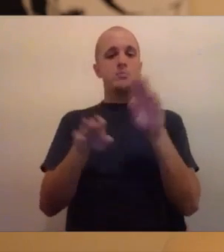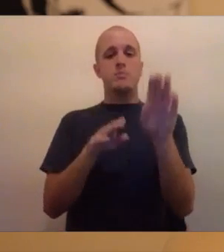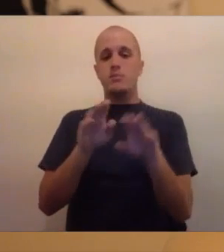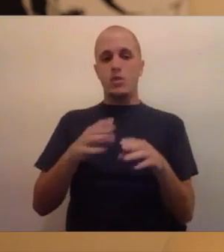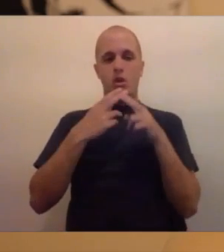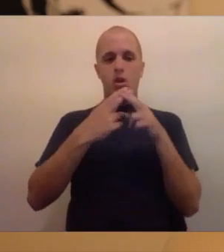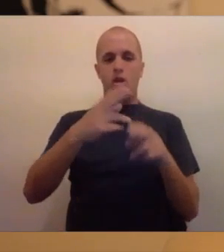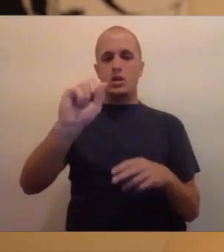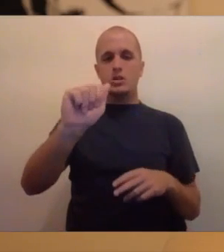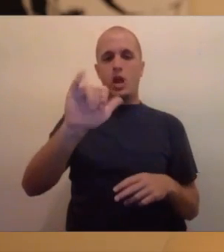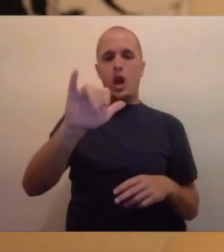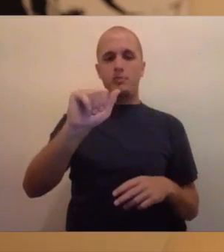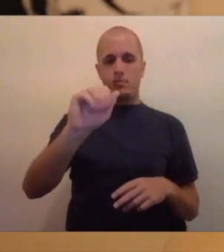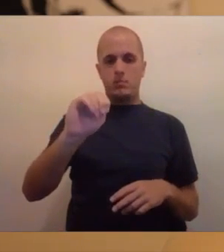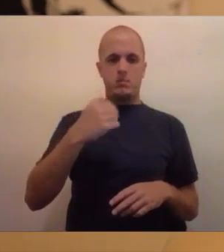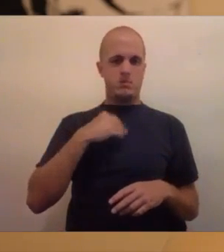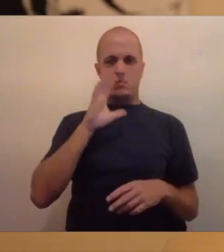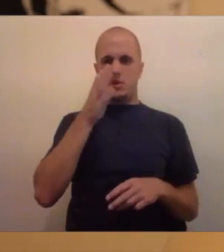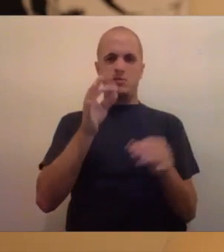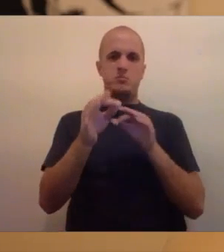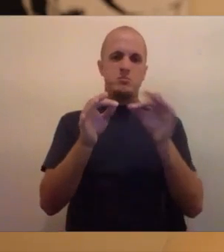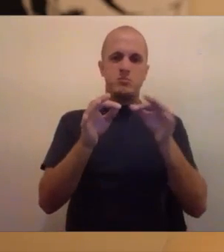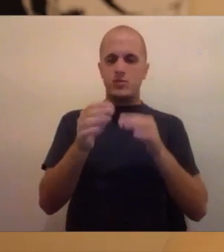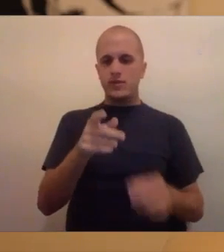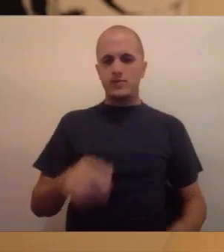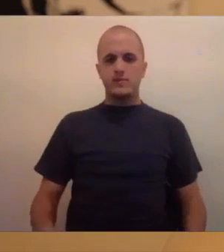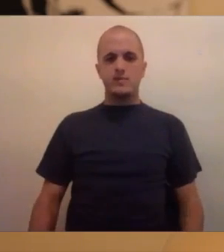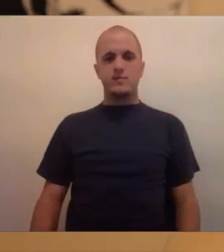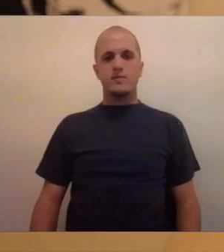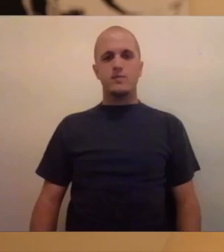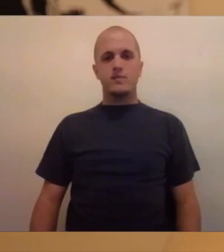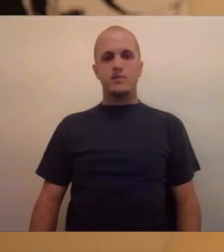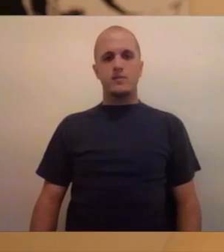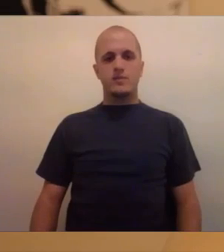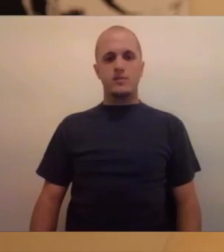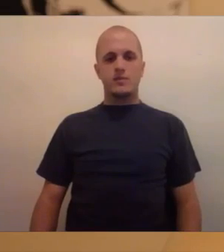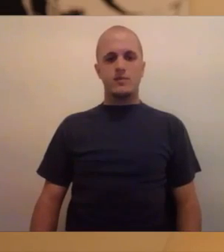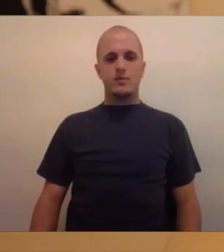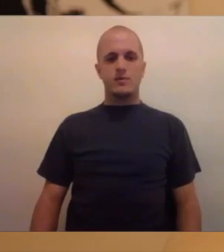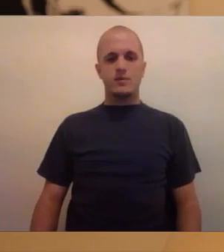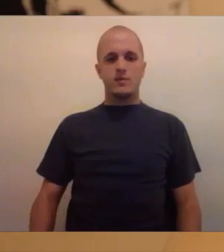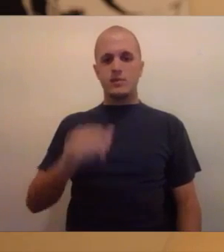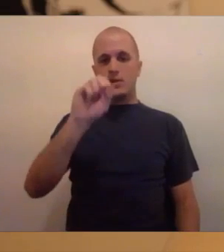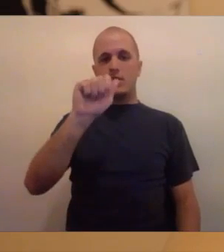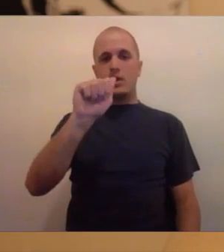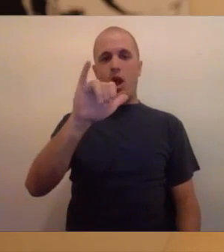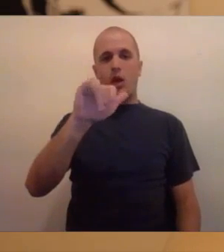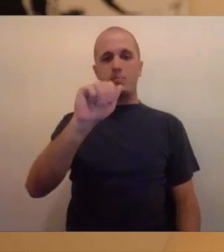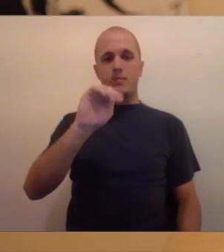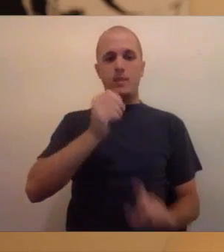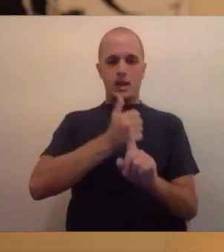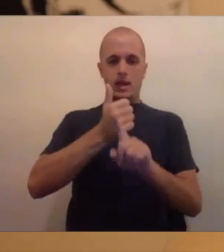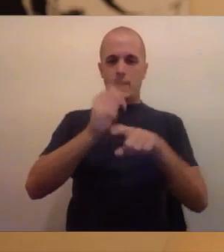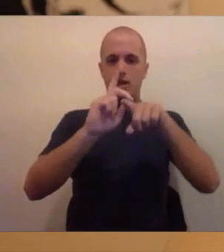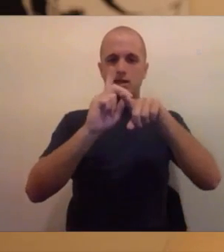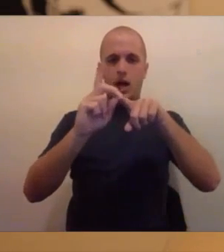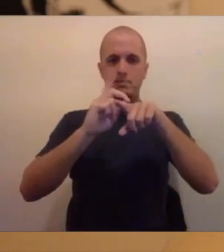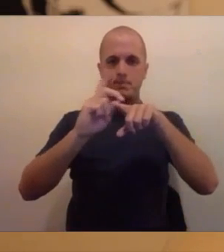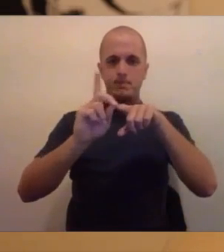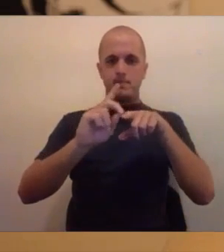feel oneness. Or, sayam. Second step, I will tell you,